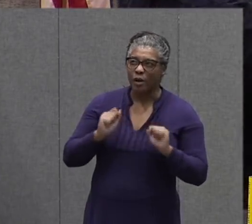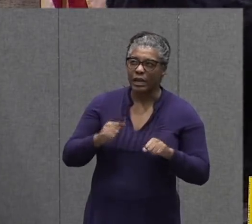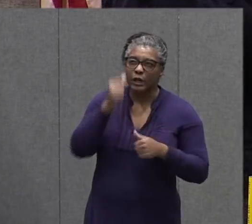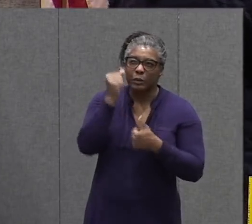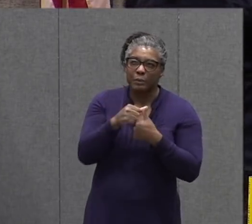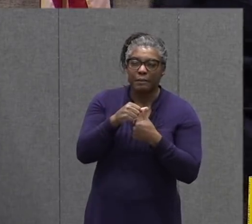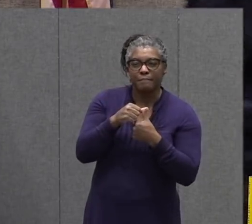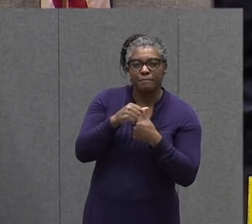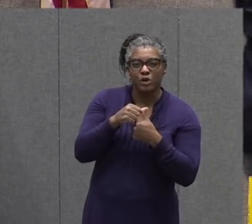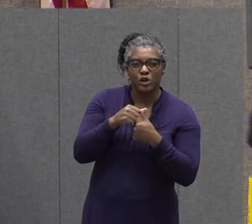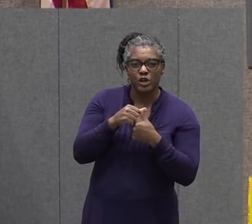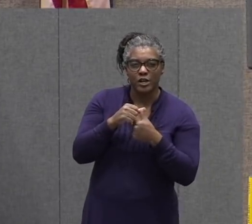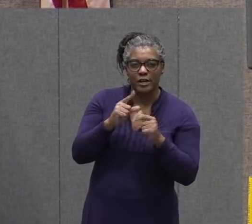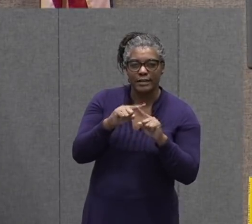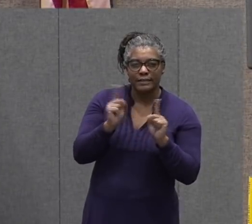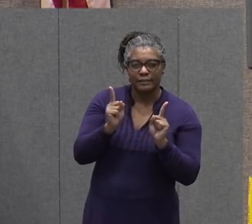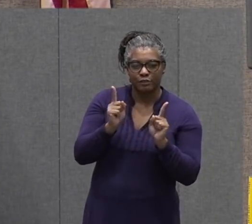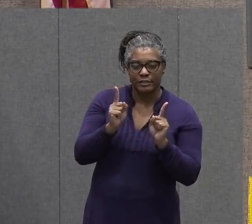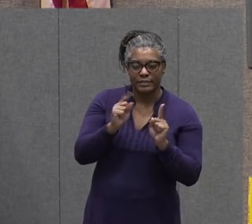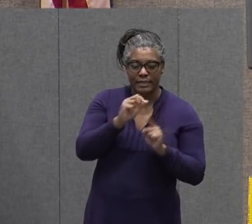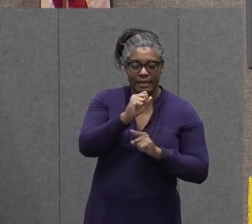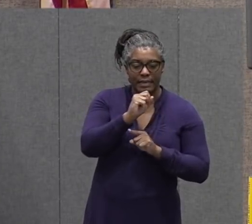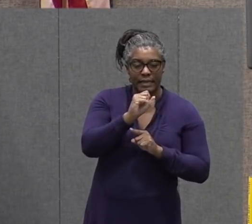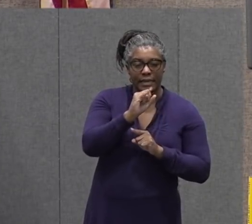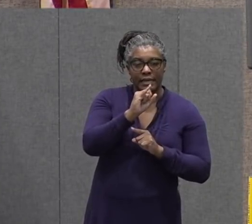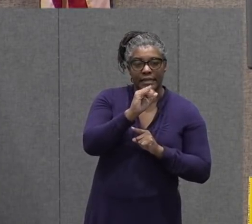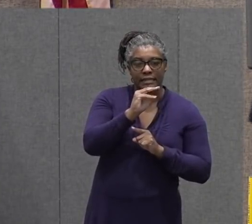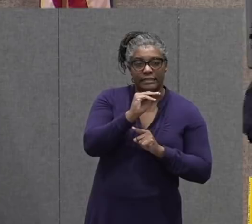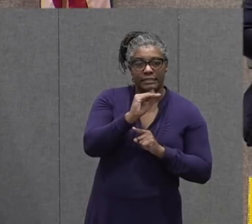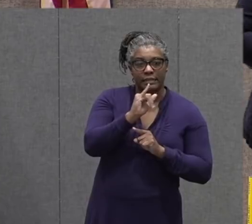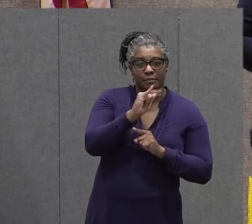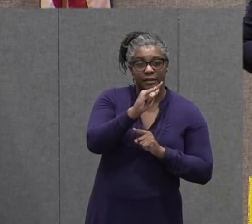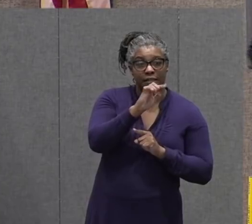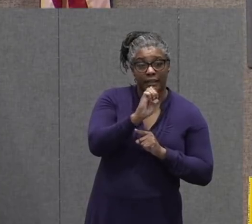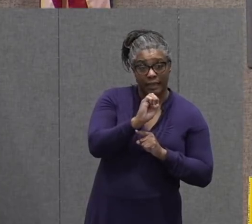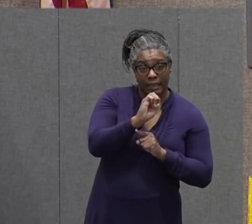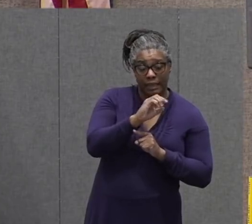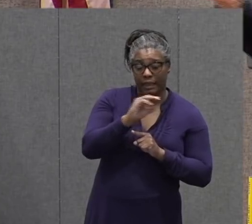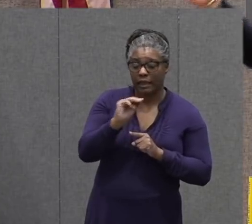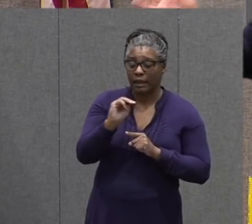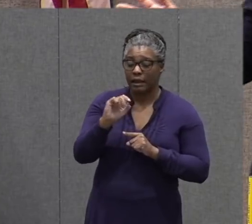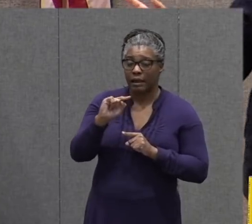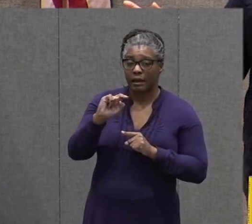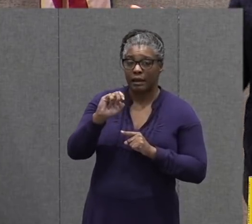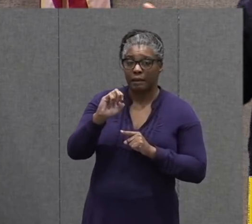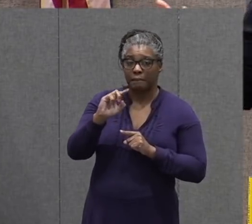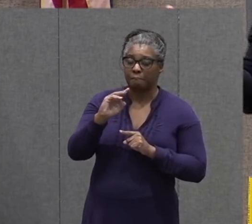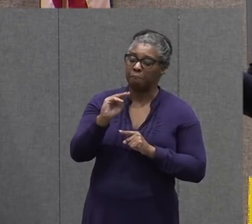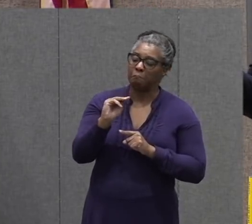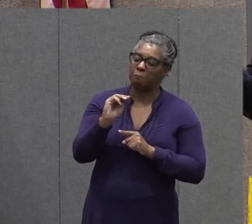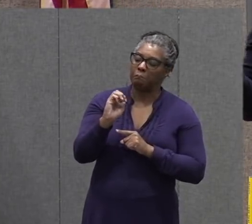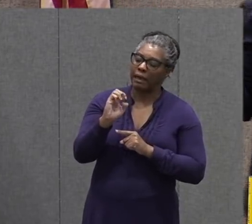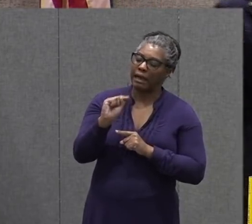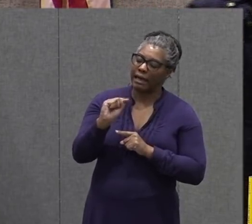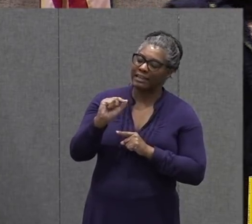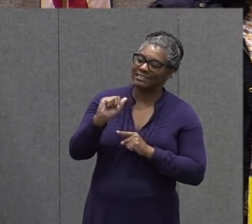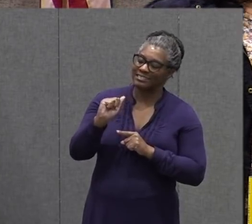a simile and metaphor? So we were thinking, Okay, let's use Mr. R as an example. [Miss Martindale] Okay, I hope I remember.